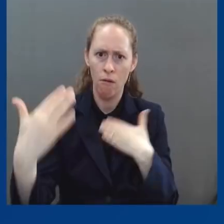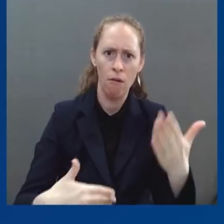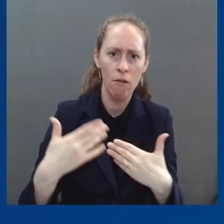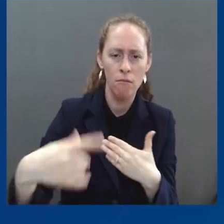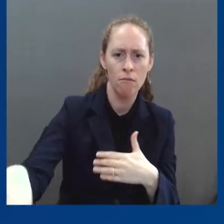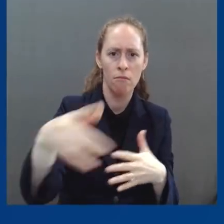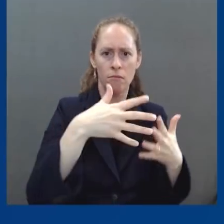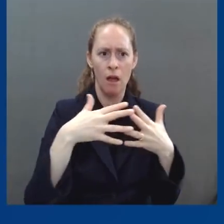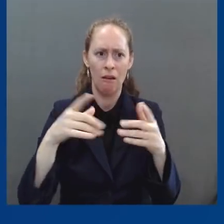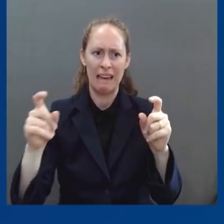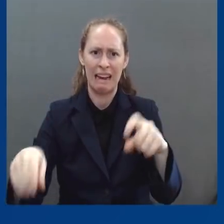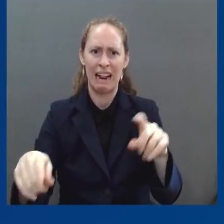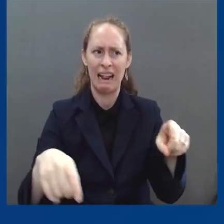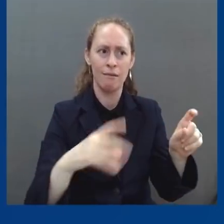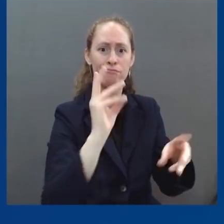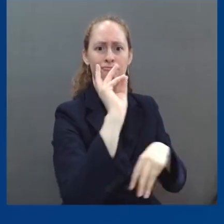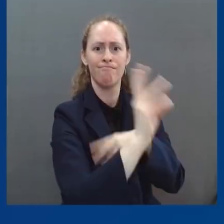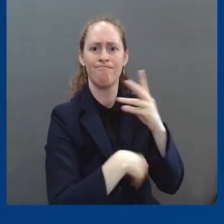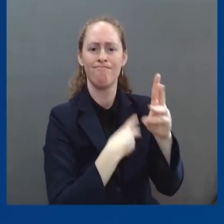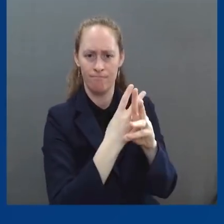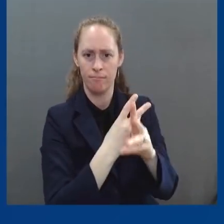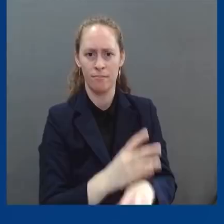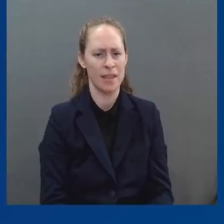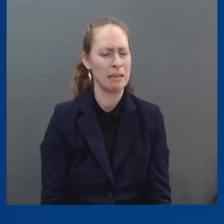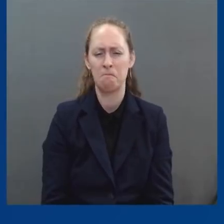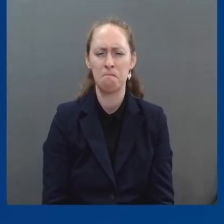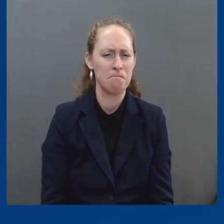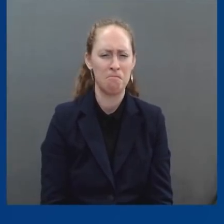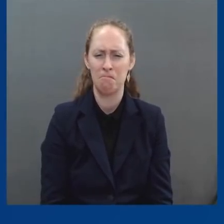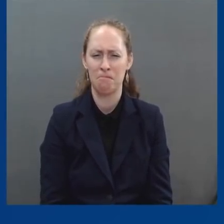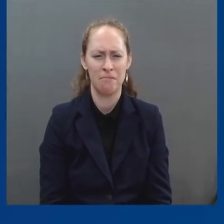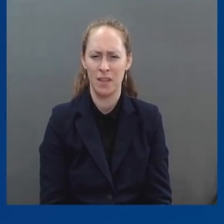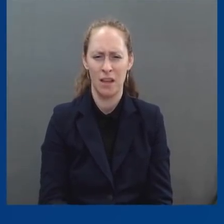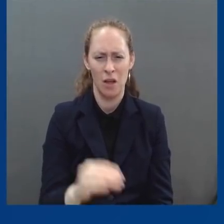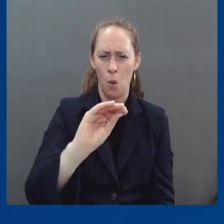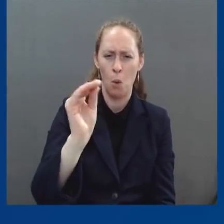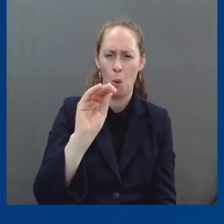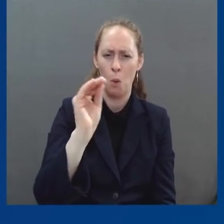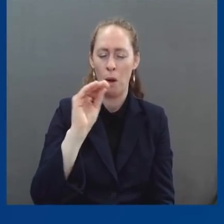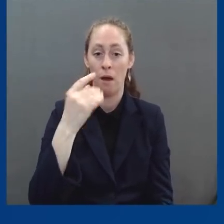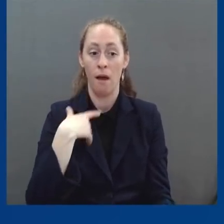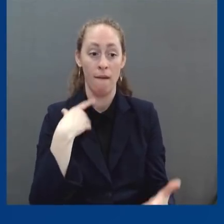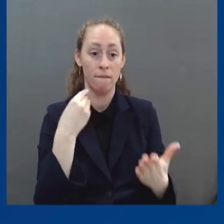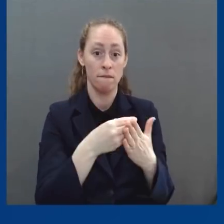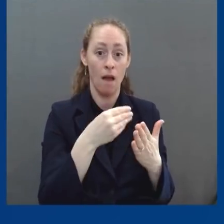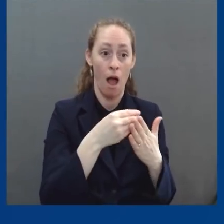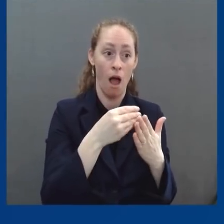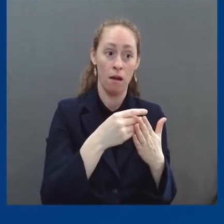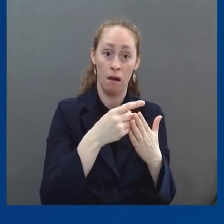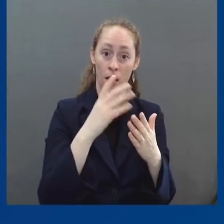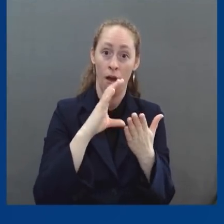The decision should be made by CDC, which it has been. And that's where it belongs. Next question, please.